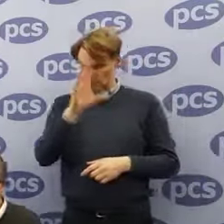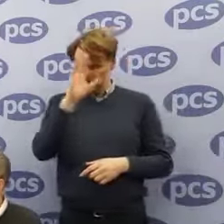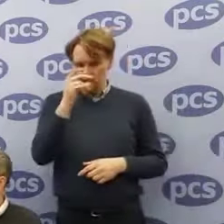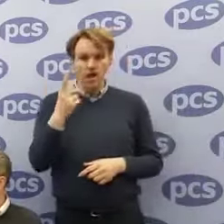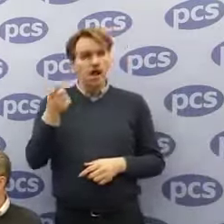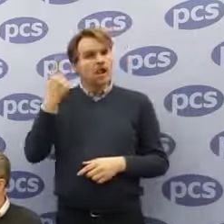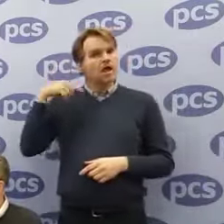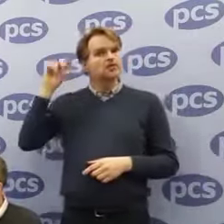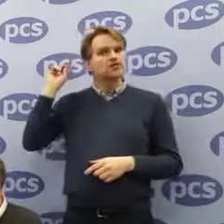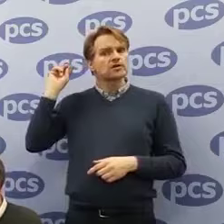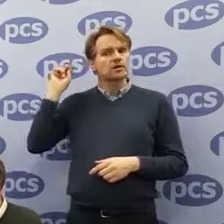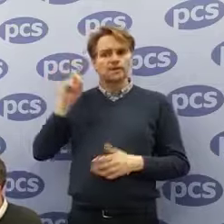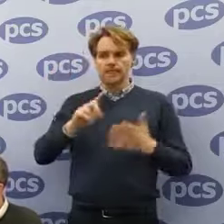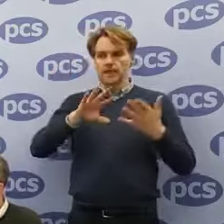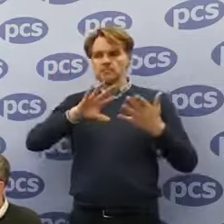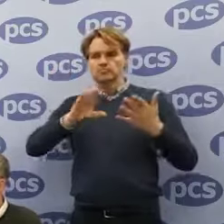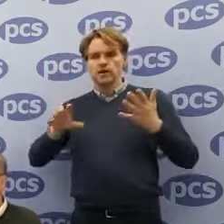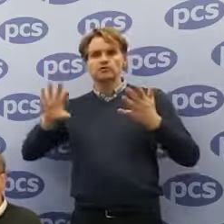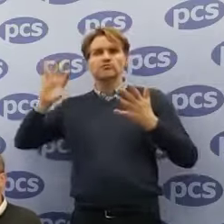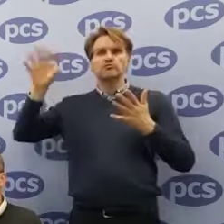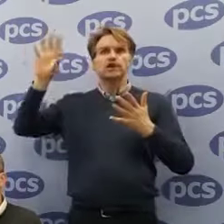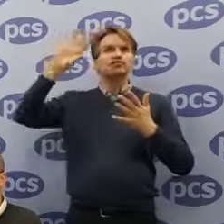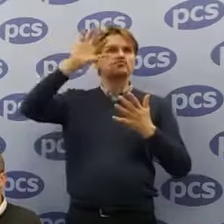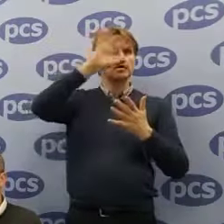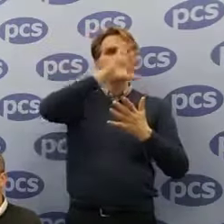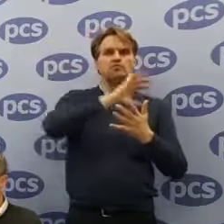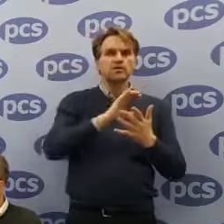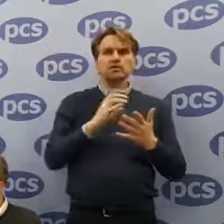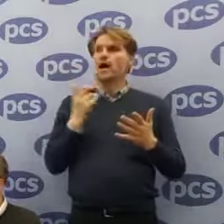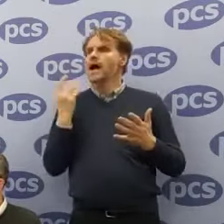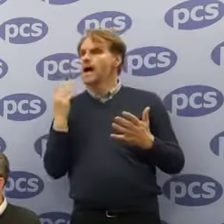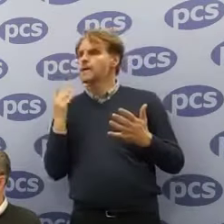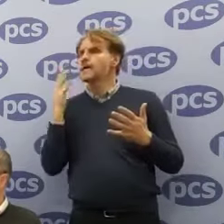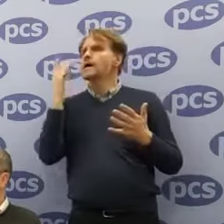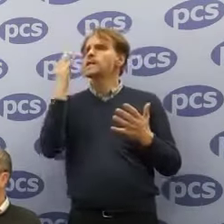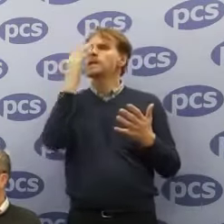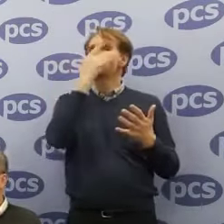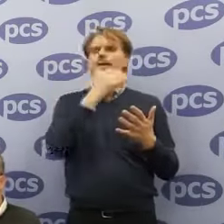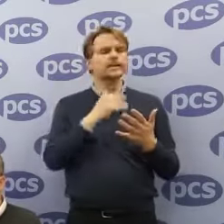not have branch by branch breakdown, what we did have is the breakdown by